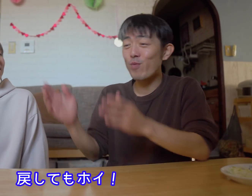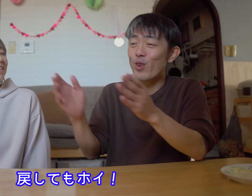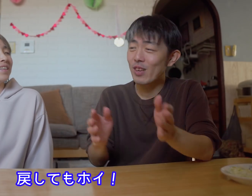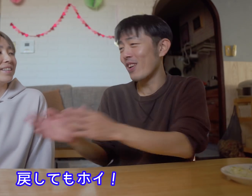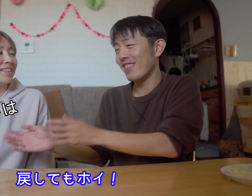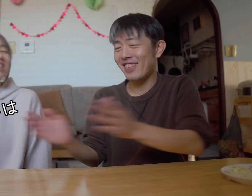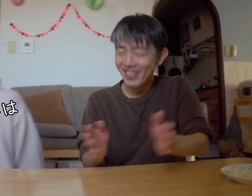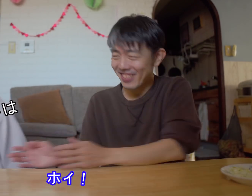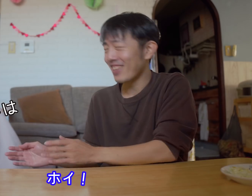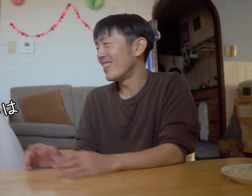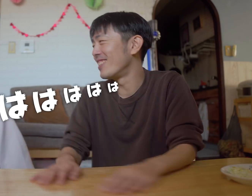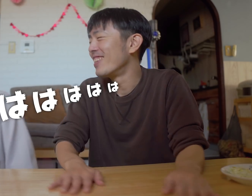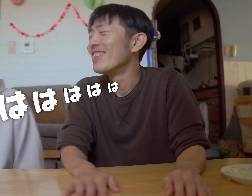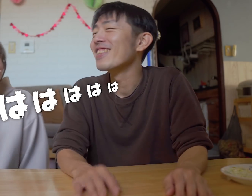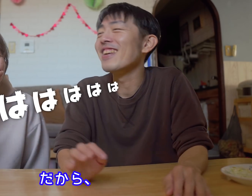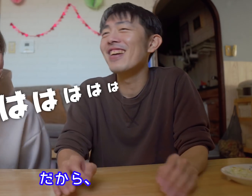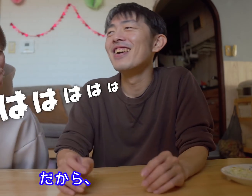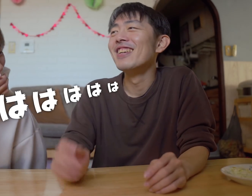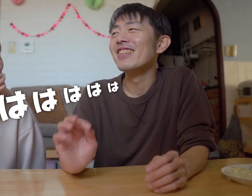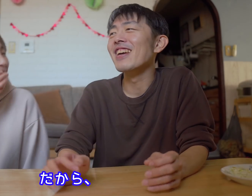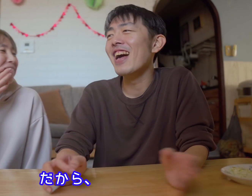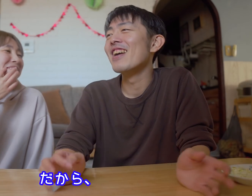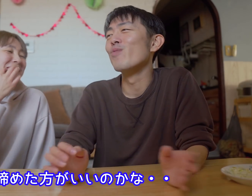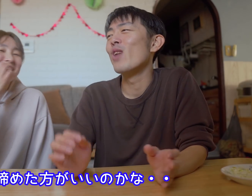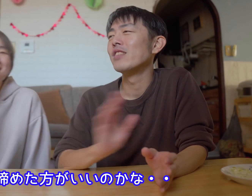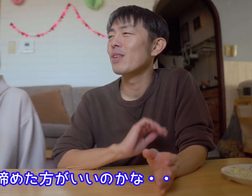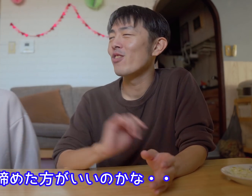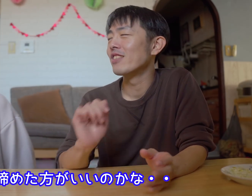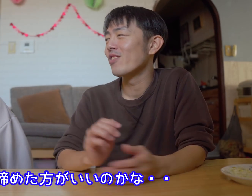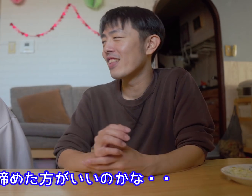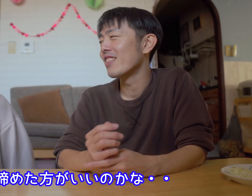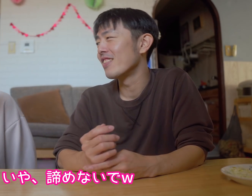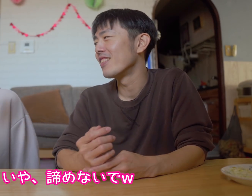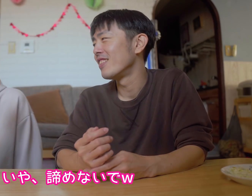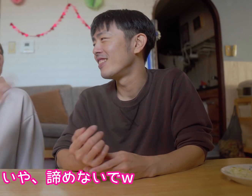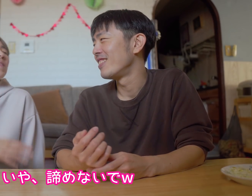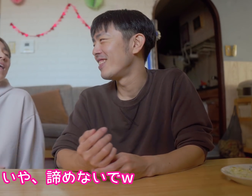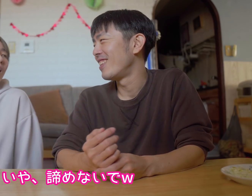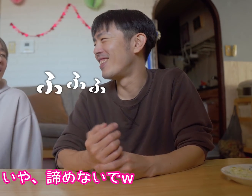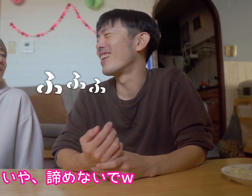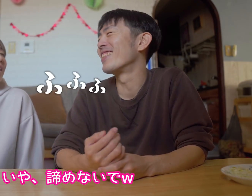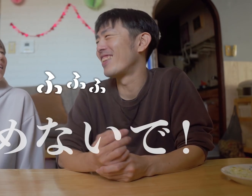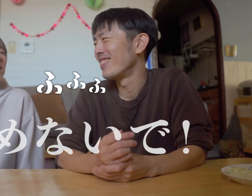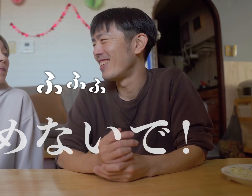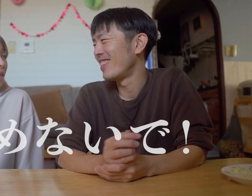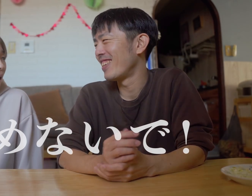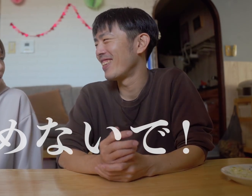(Dad)Bring it back! So, Hahahaha (Dad)So, I guess I should give up now... (Mom)No, don't give up. LOL Don't give up!